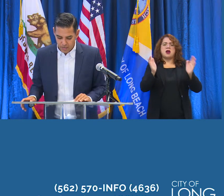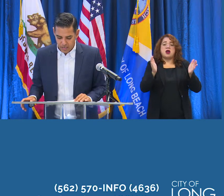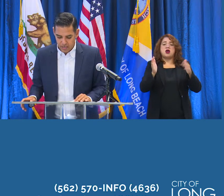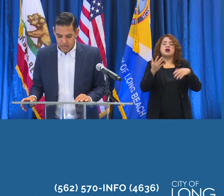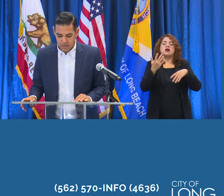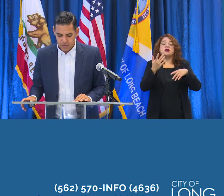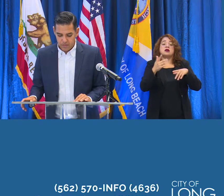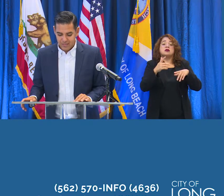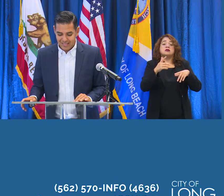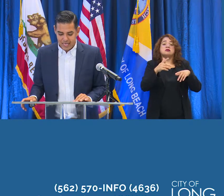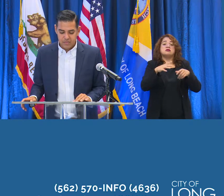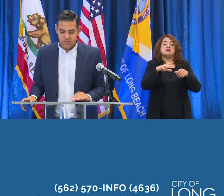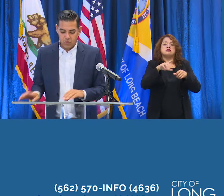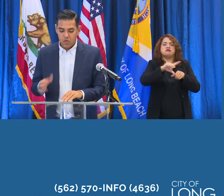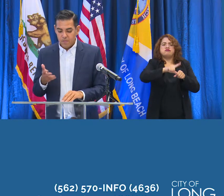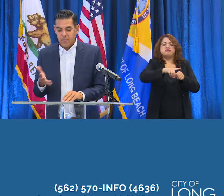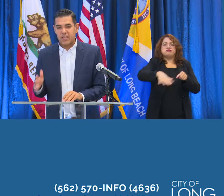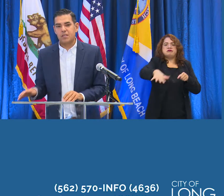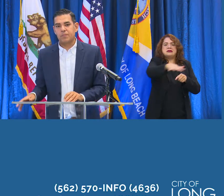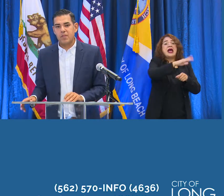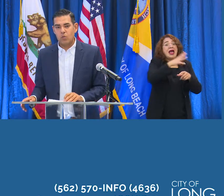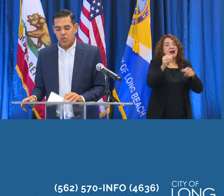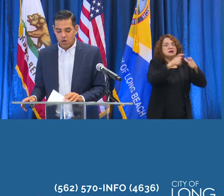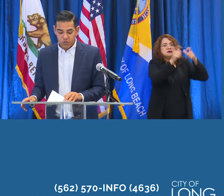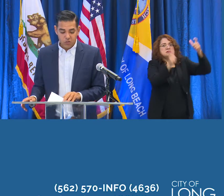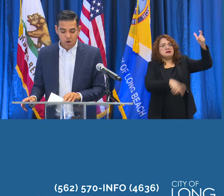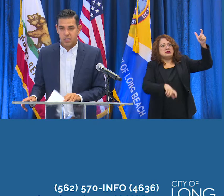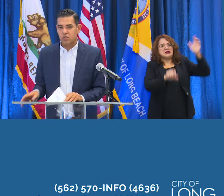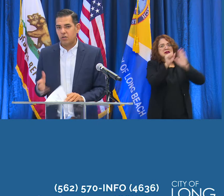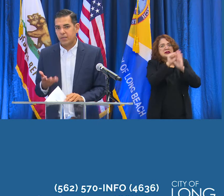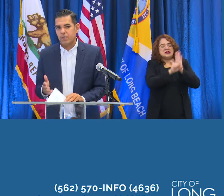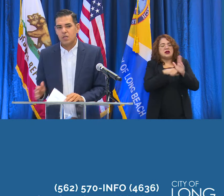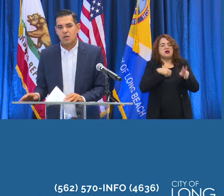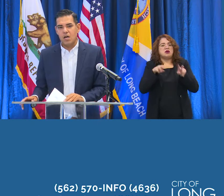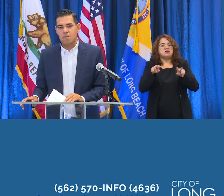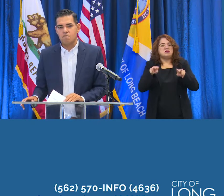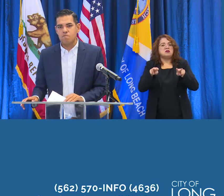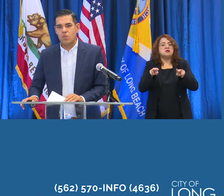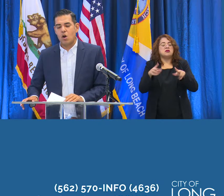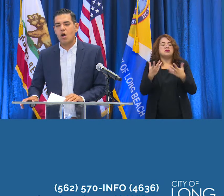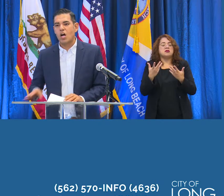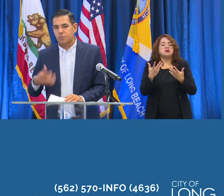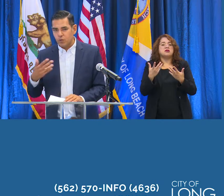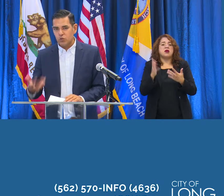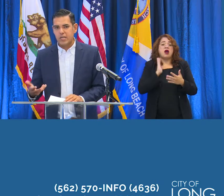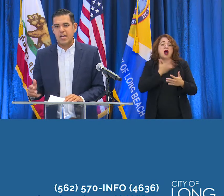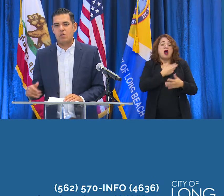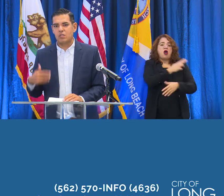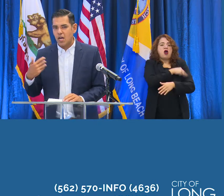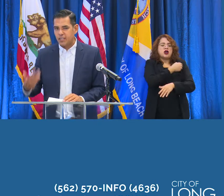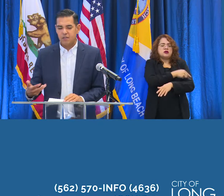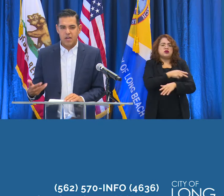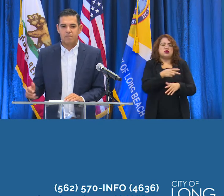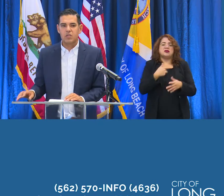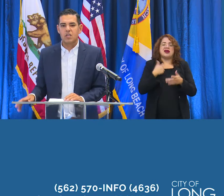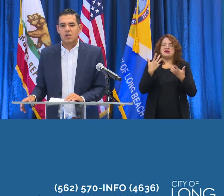the State, and so that's something that we are also monitoring. Our hospitals right now, in talking to them,